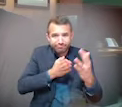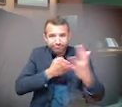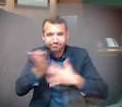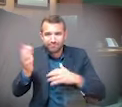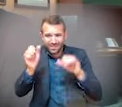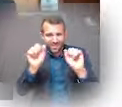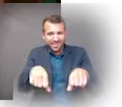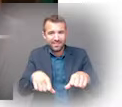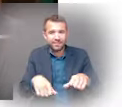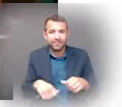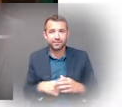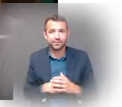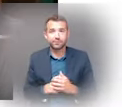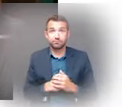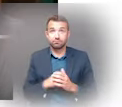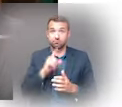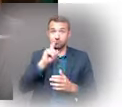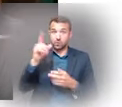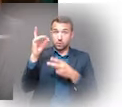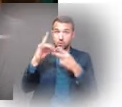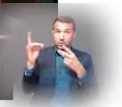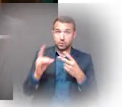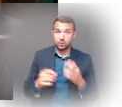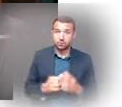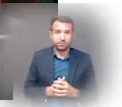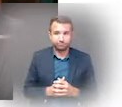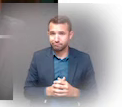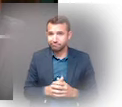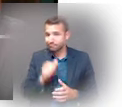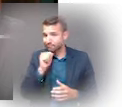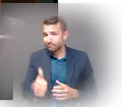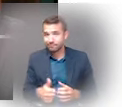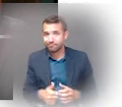And I would hate for people to think that when we come out of this, that that's what we want to return to.